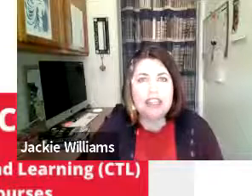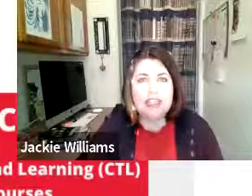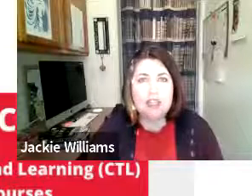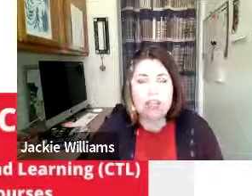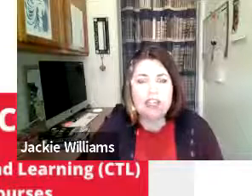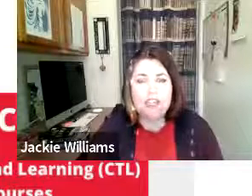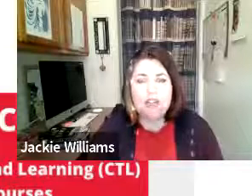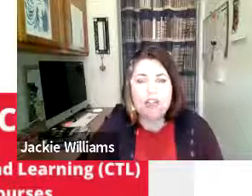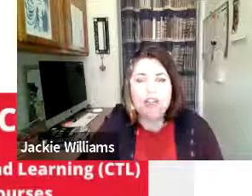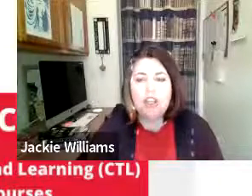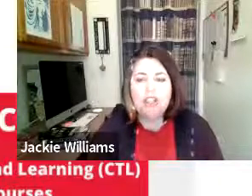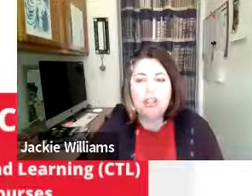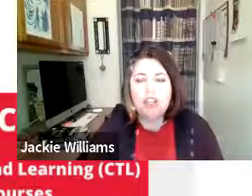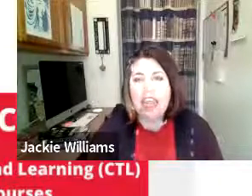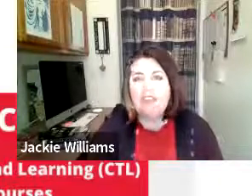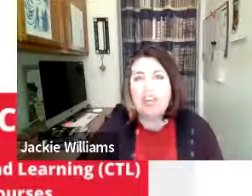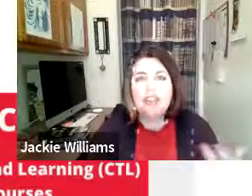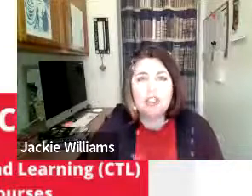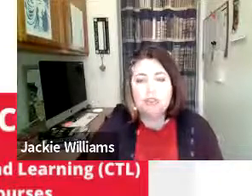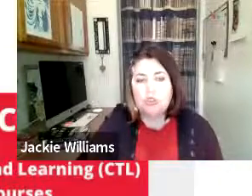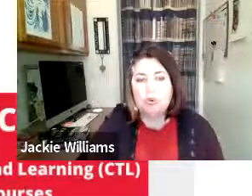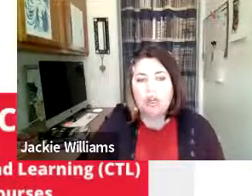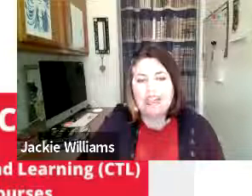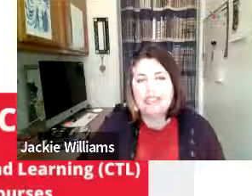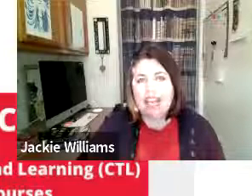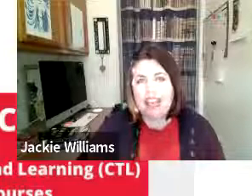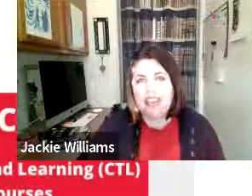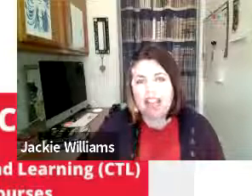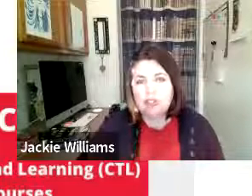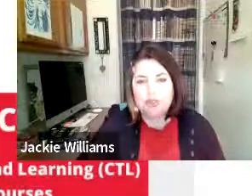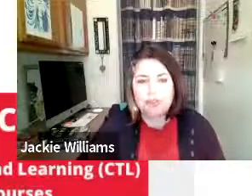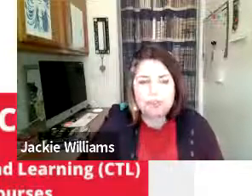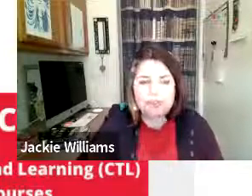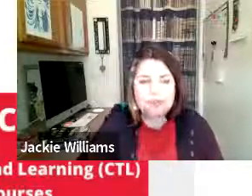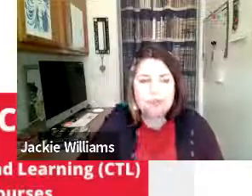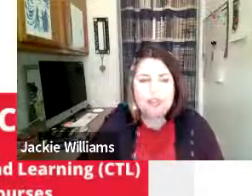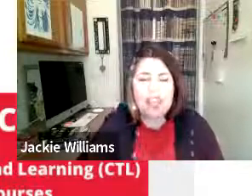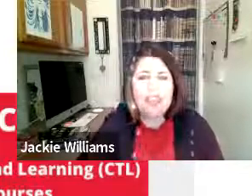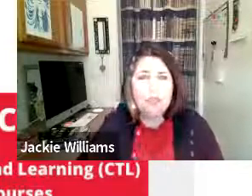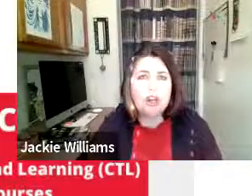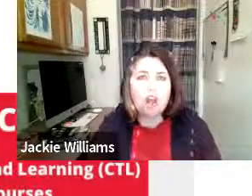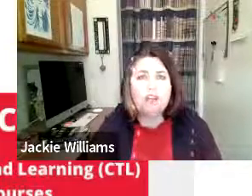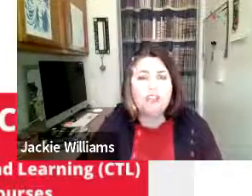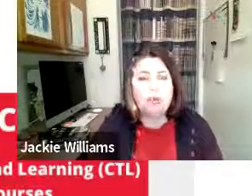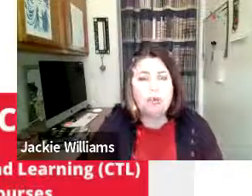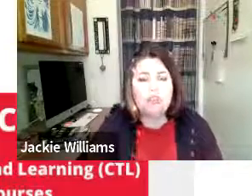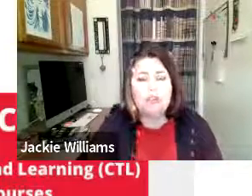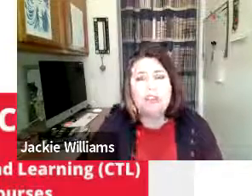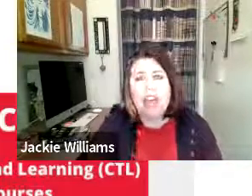there is an embedded tutor, so that they have that additional support inside the classroom. And then we're going to offer support to the